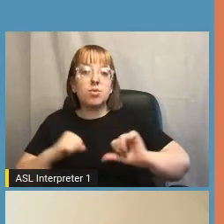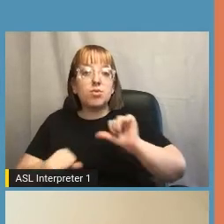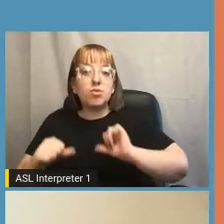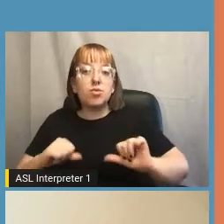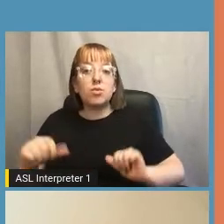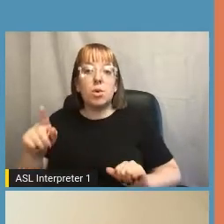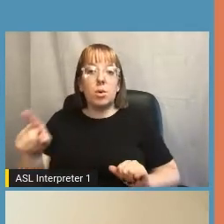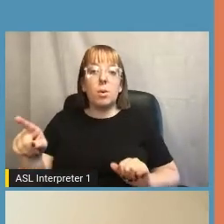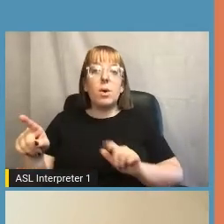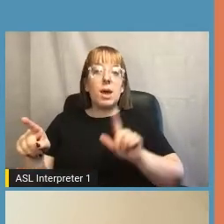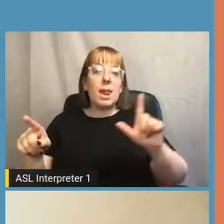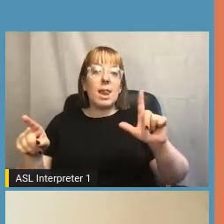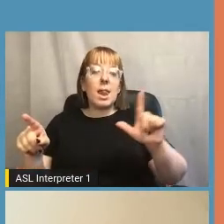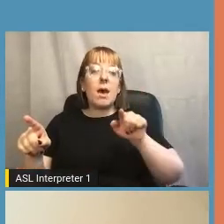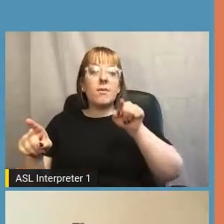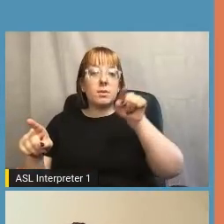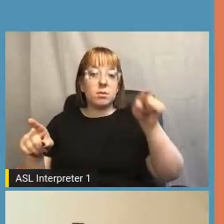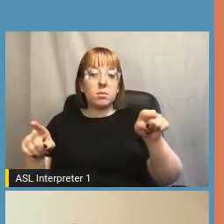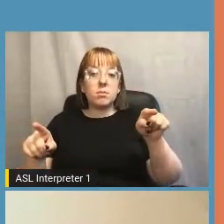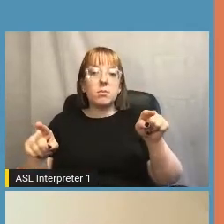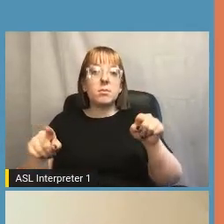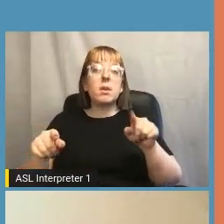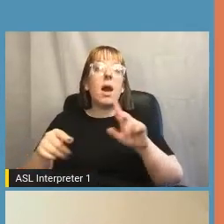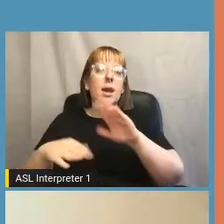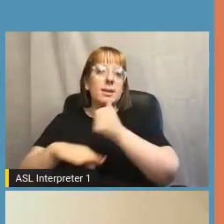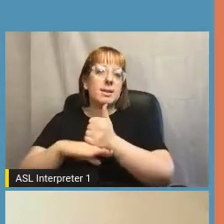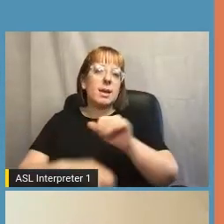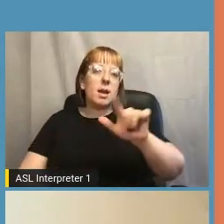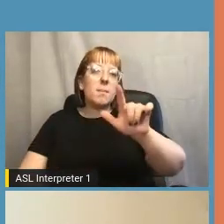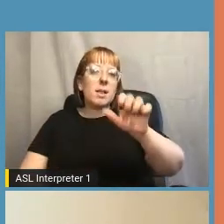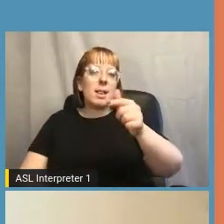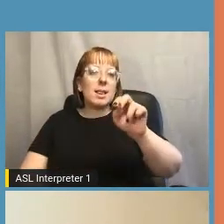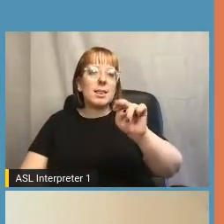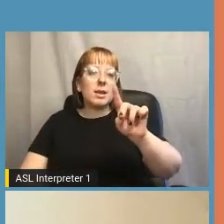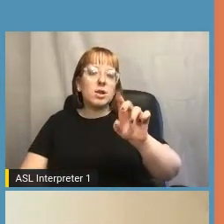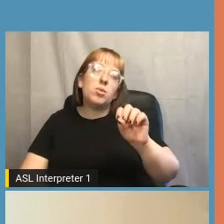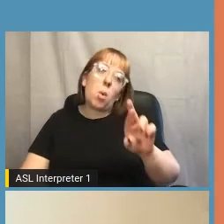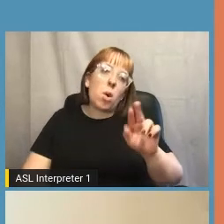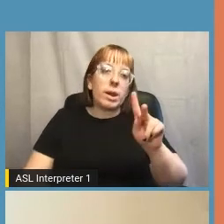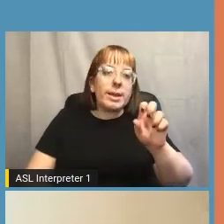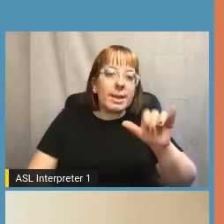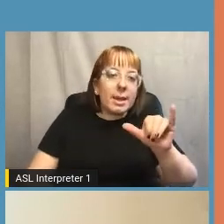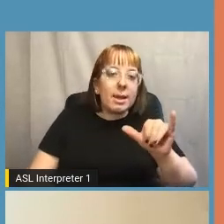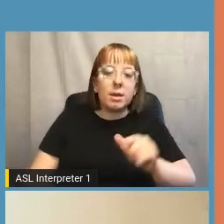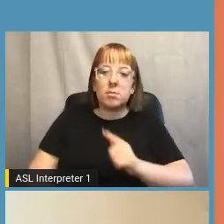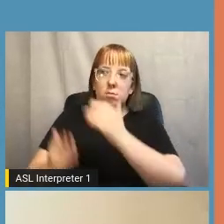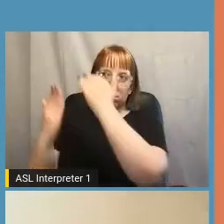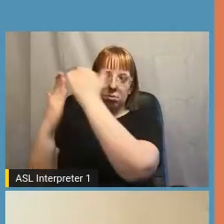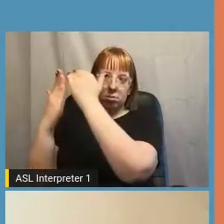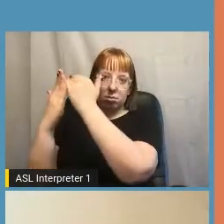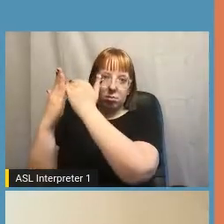i did create a legend or key for this uh layout that i did in google doc in a google doc